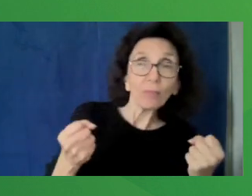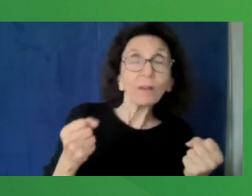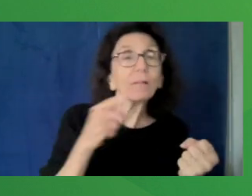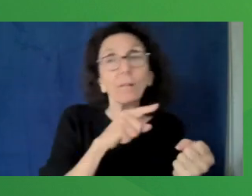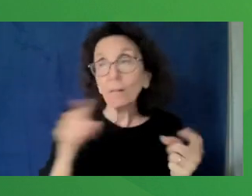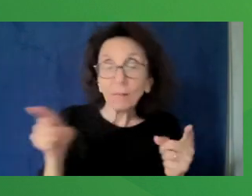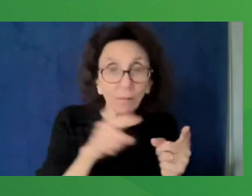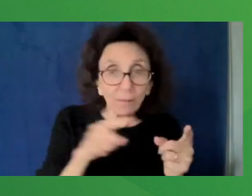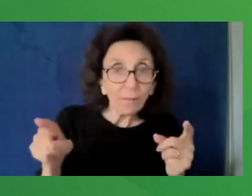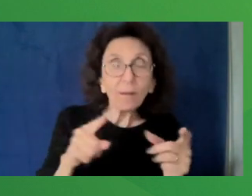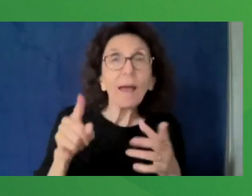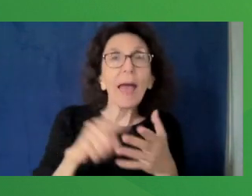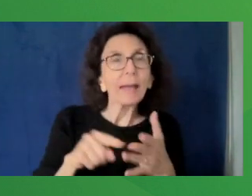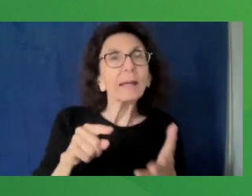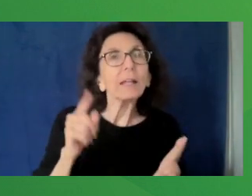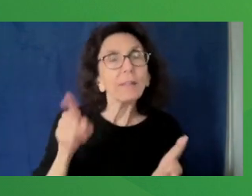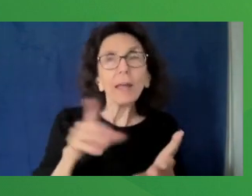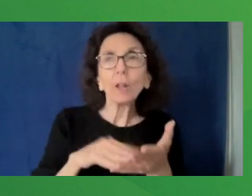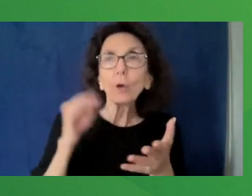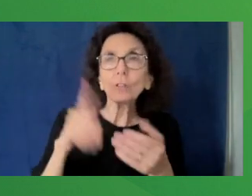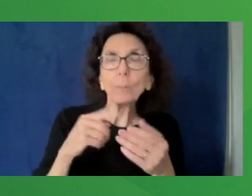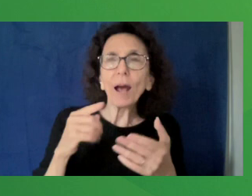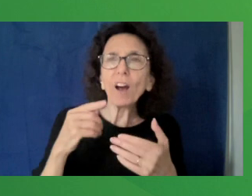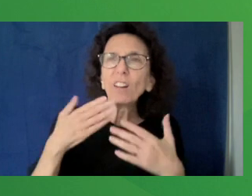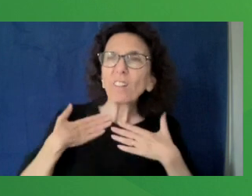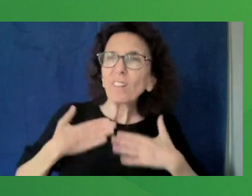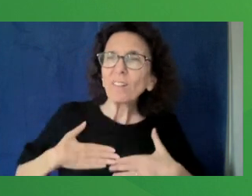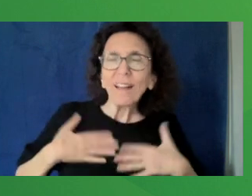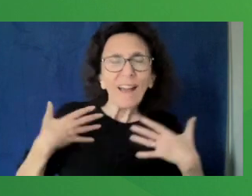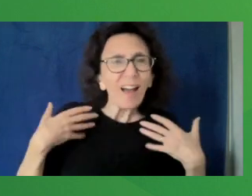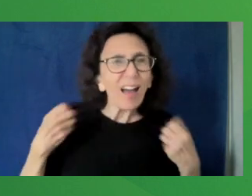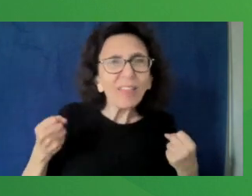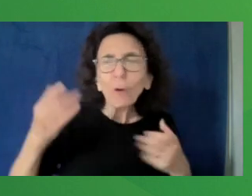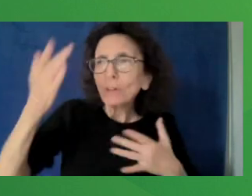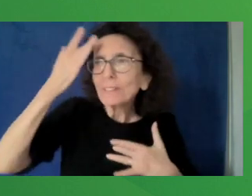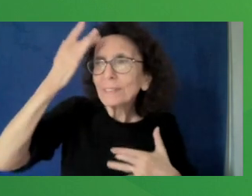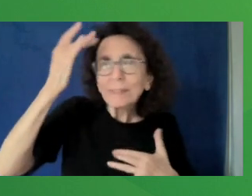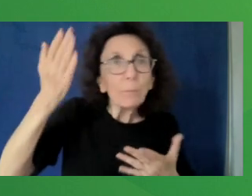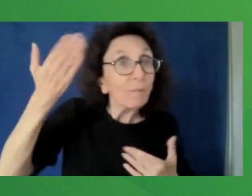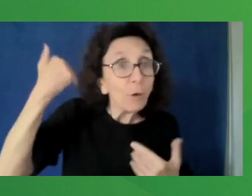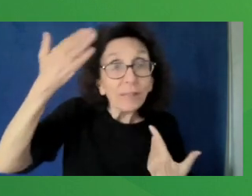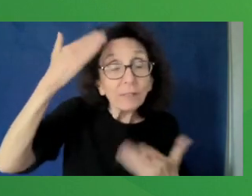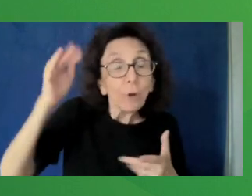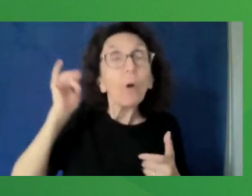health conditions that they had no clue about beforehand. Next slide. Thank you.